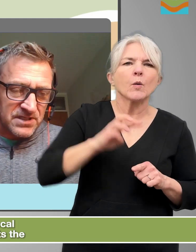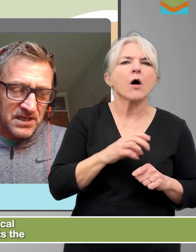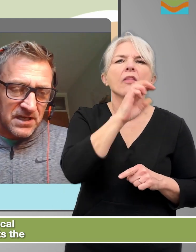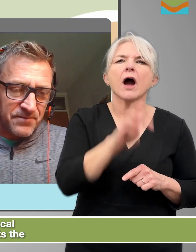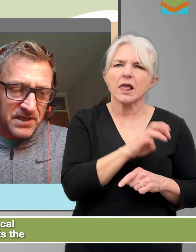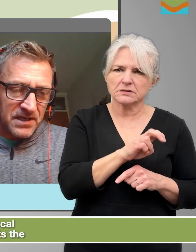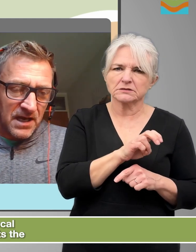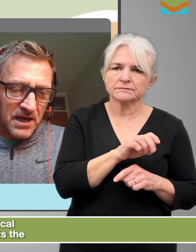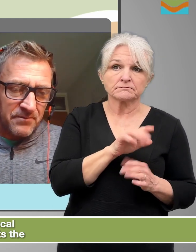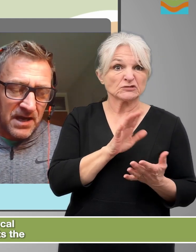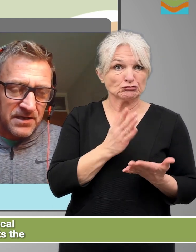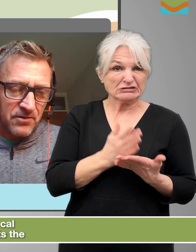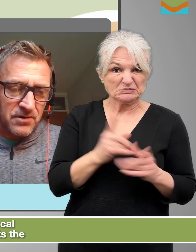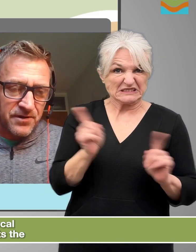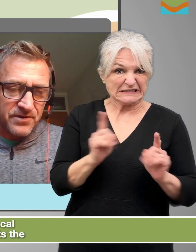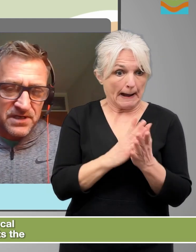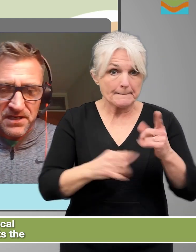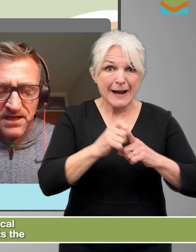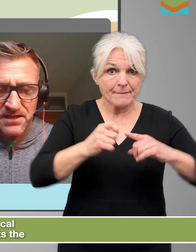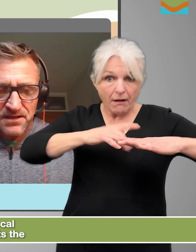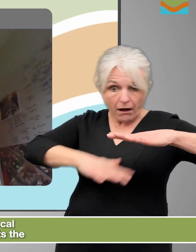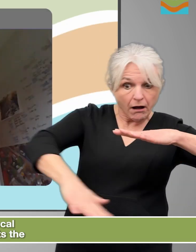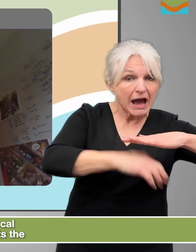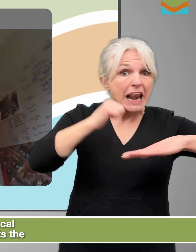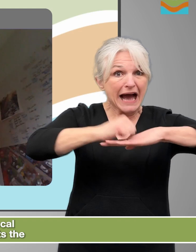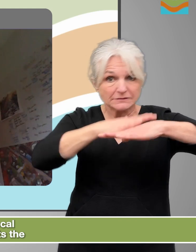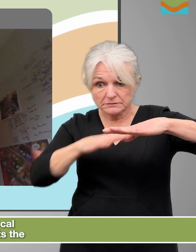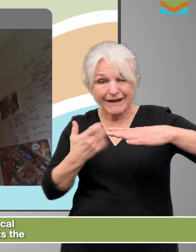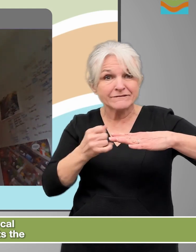electricity company and local authority data that represents the